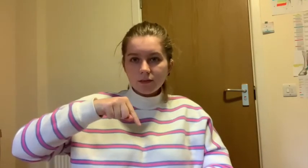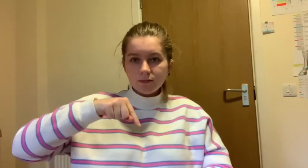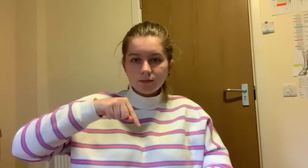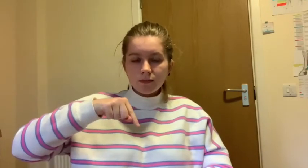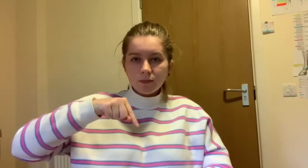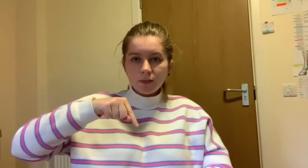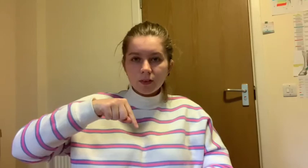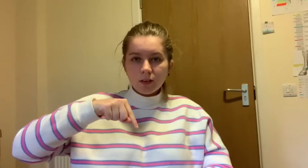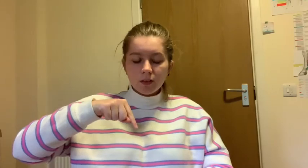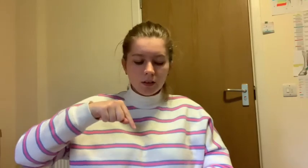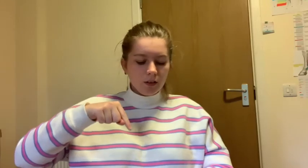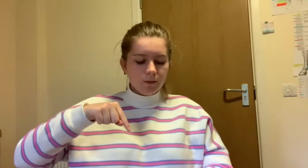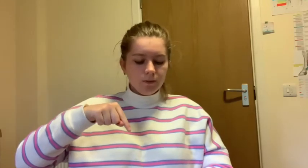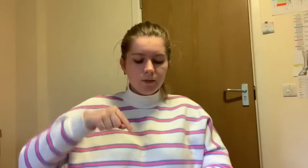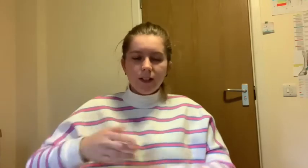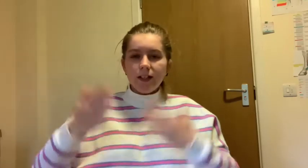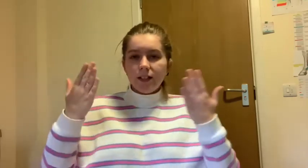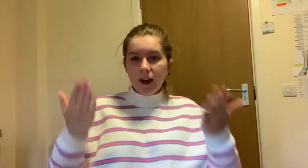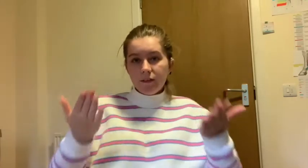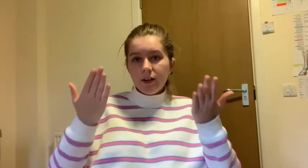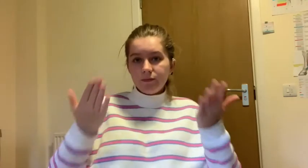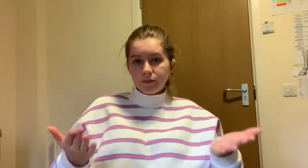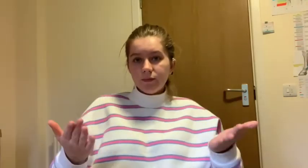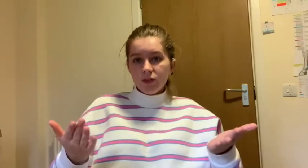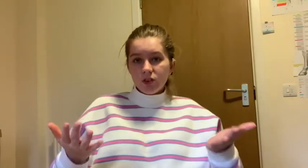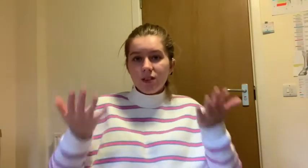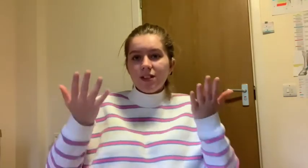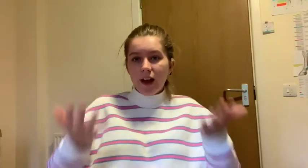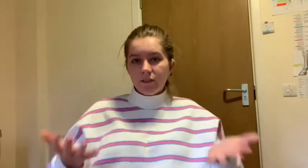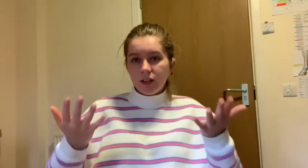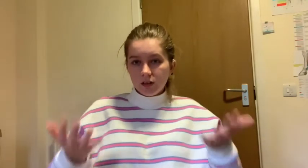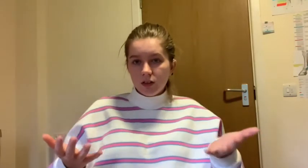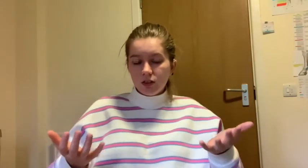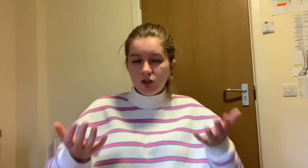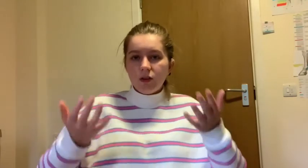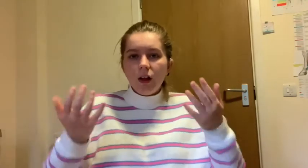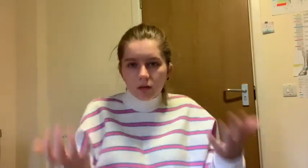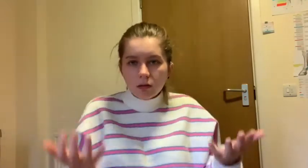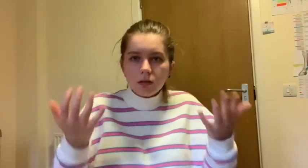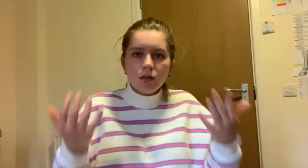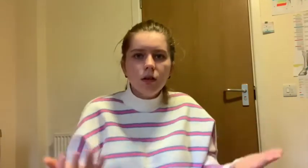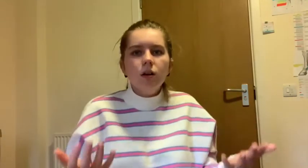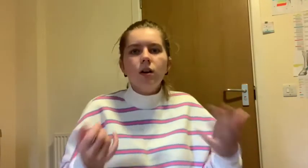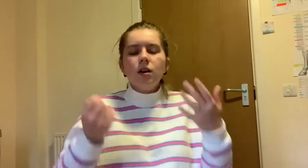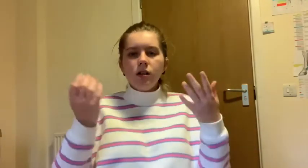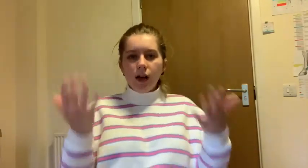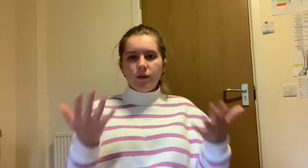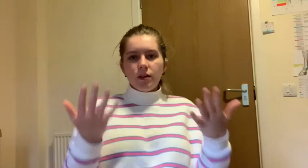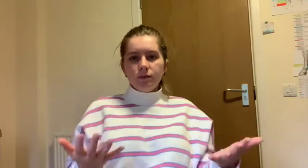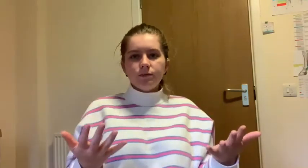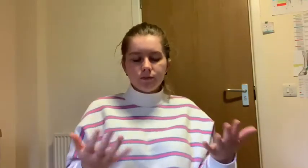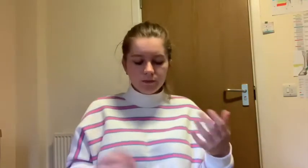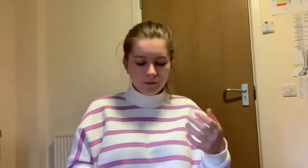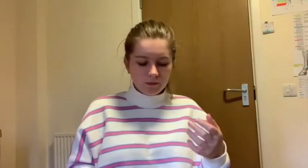"Getting heavy" so this is heavy. Be like urgh because it's heavy